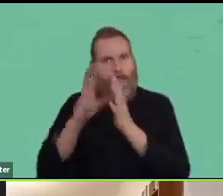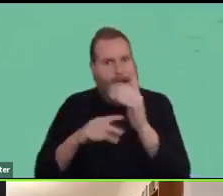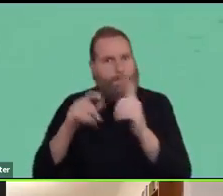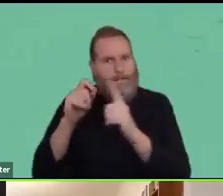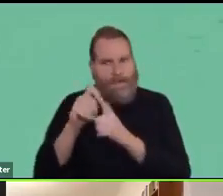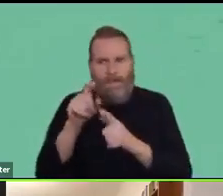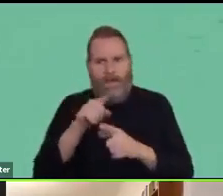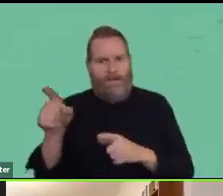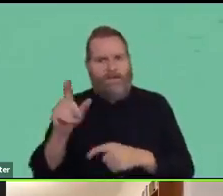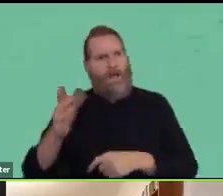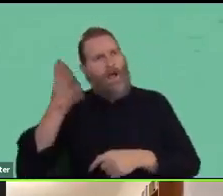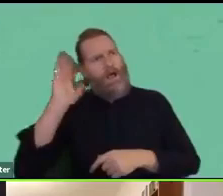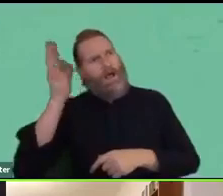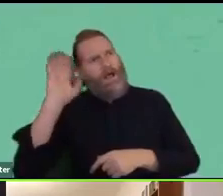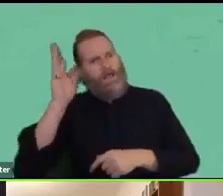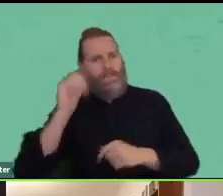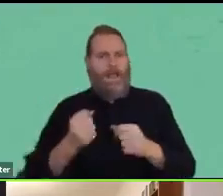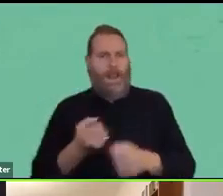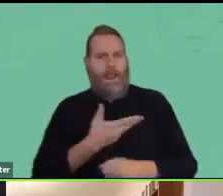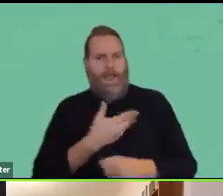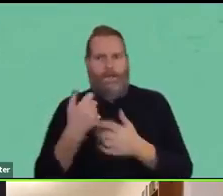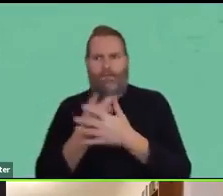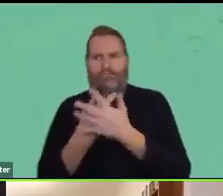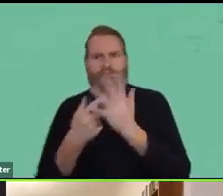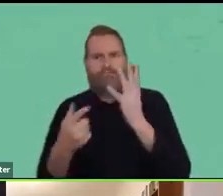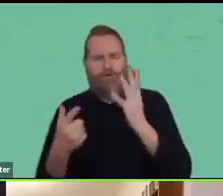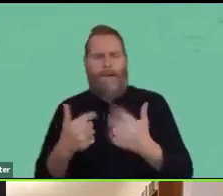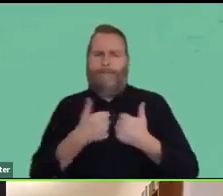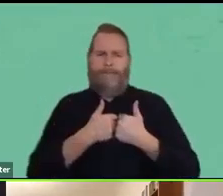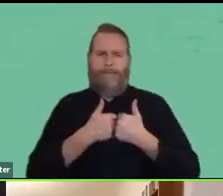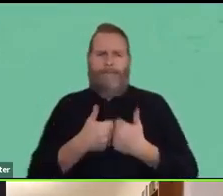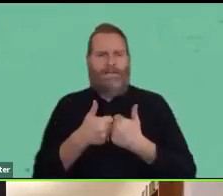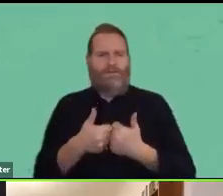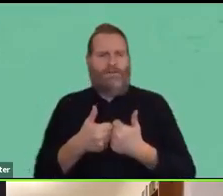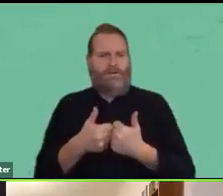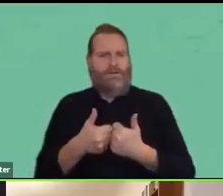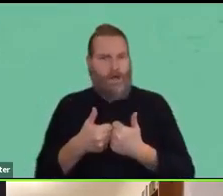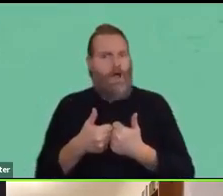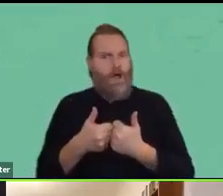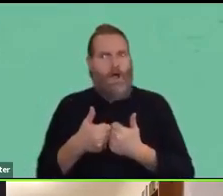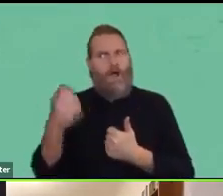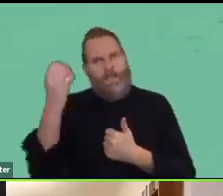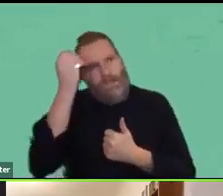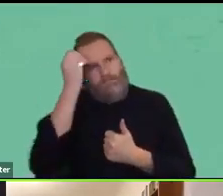all corners of the UK today who spoke with passion were well informed and they stood up for PCS